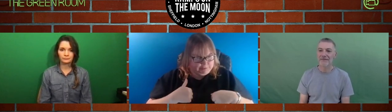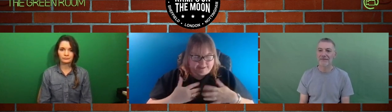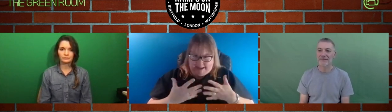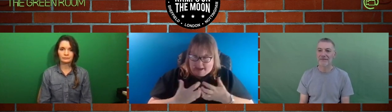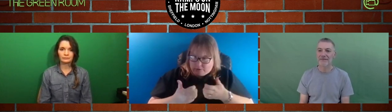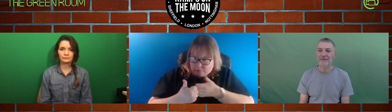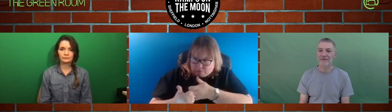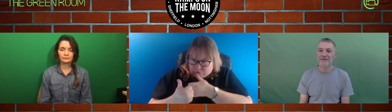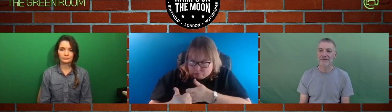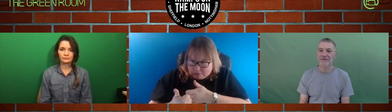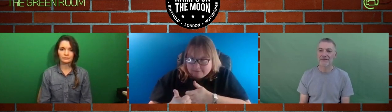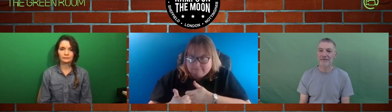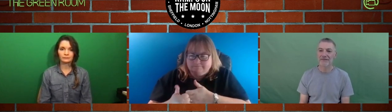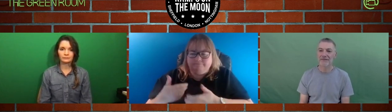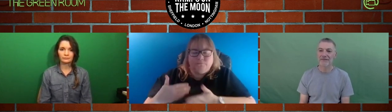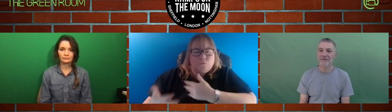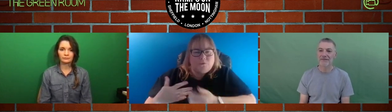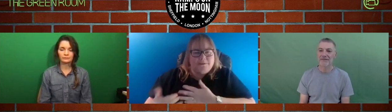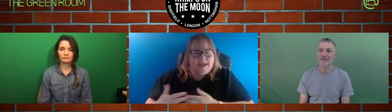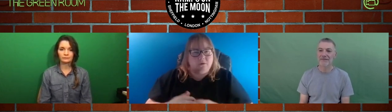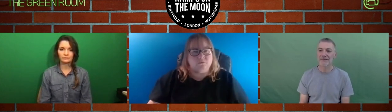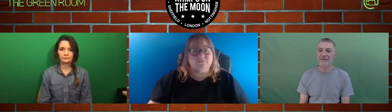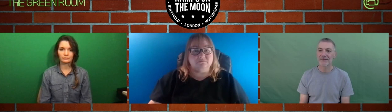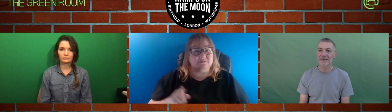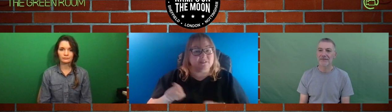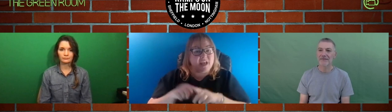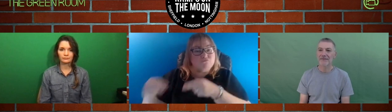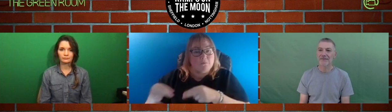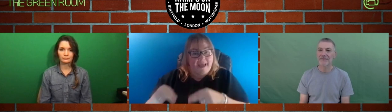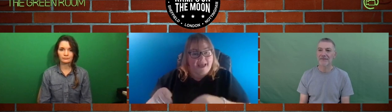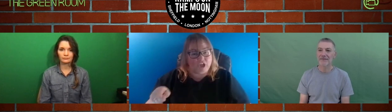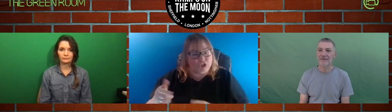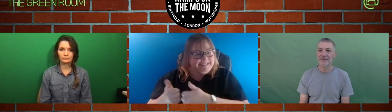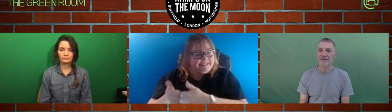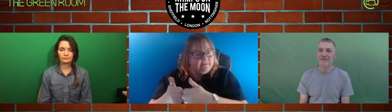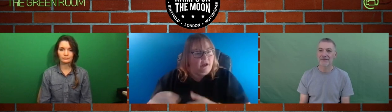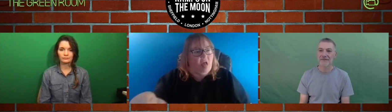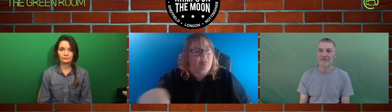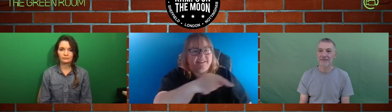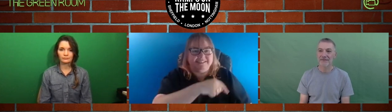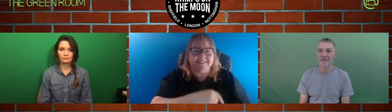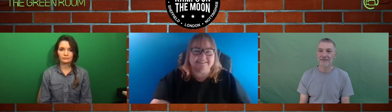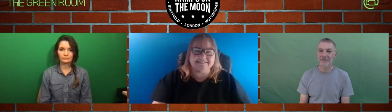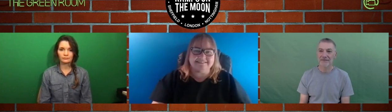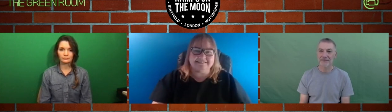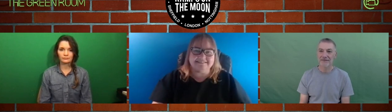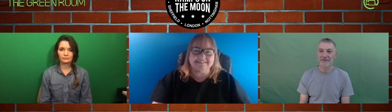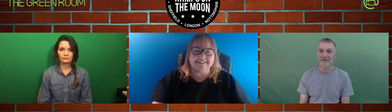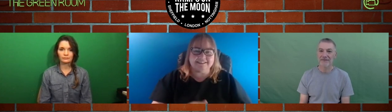people as well and it absolutely is setting up something that works for us